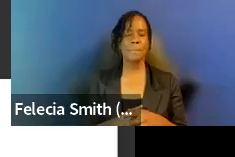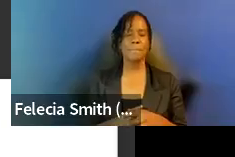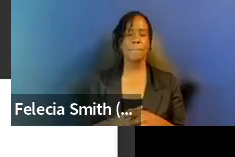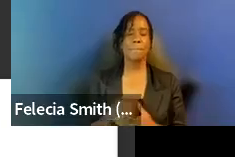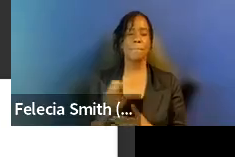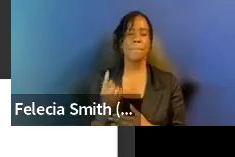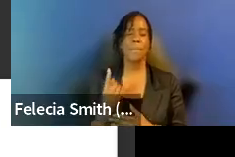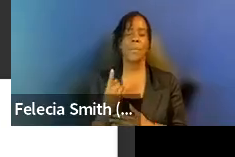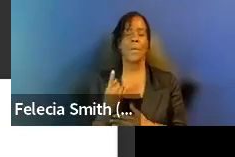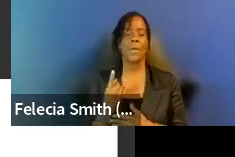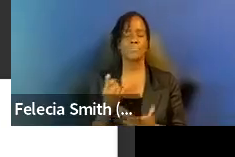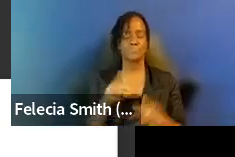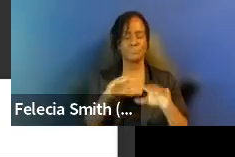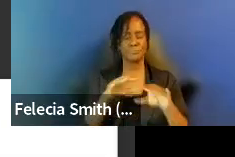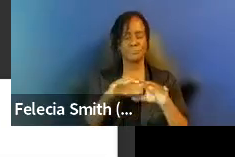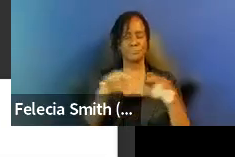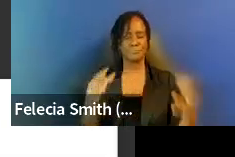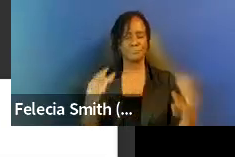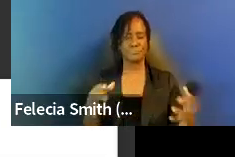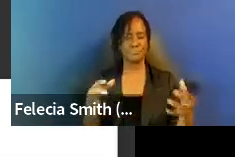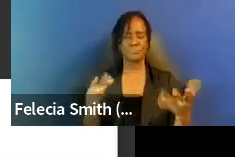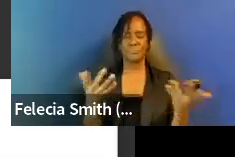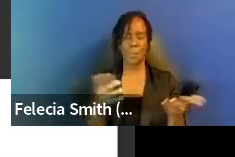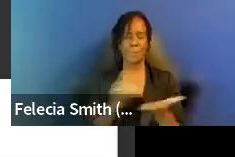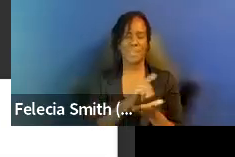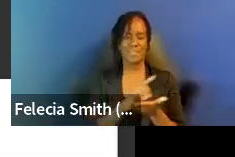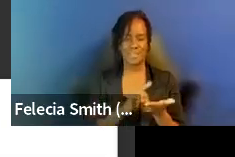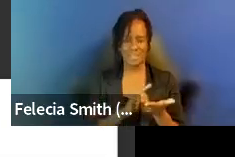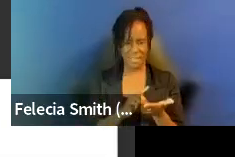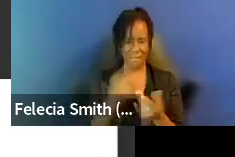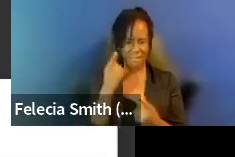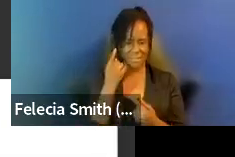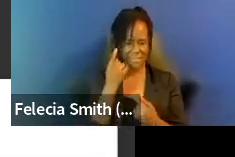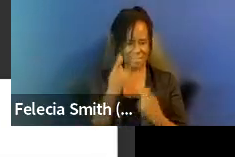solution. Next slide.